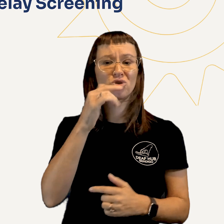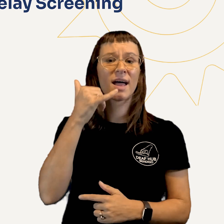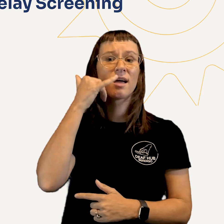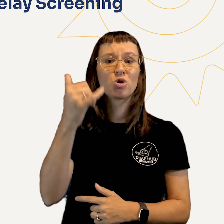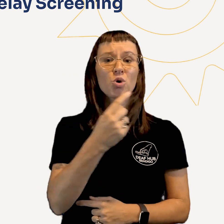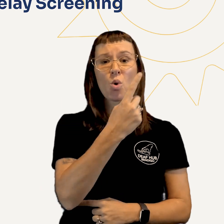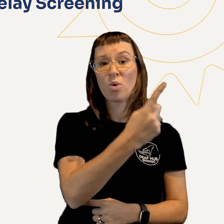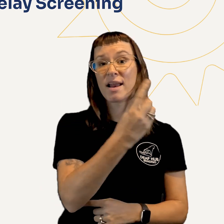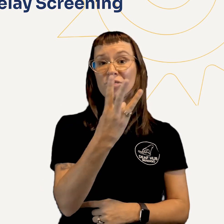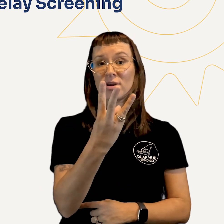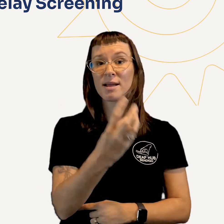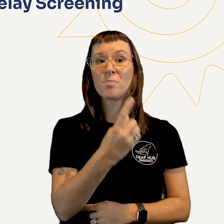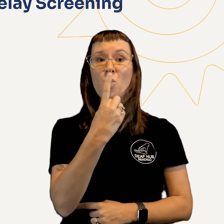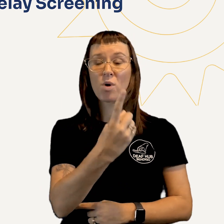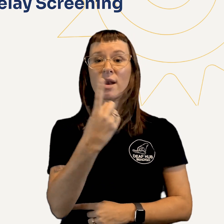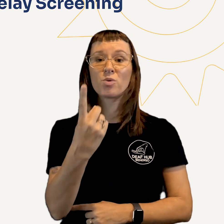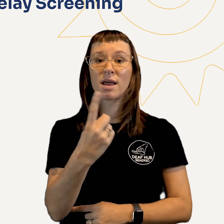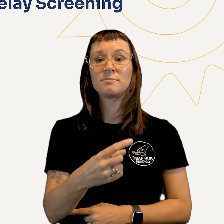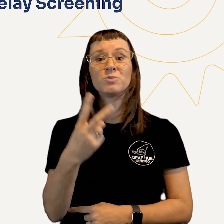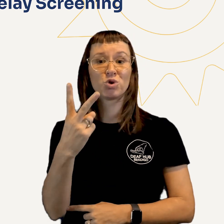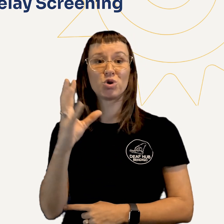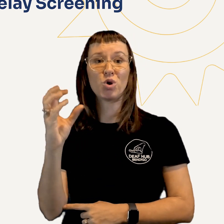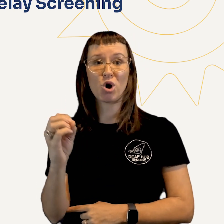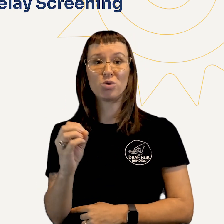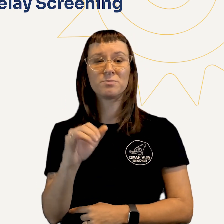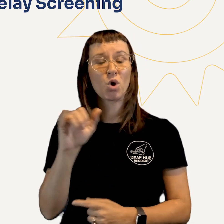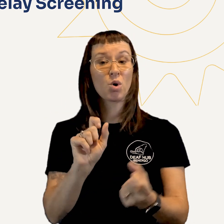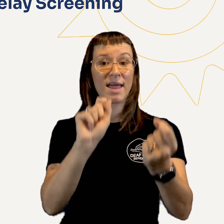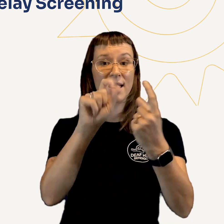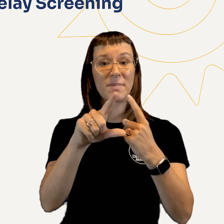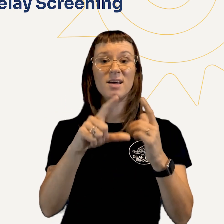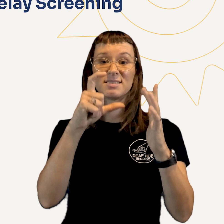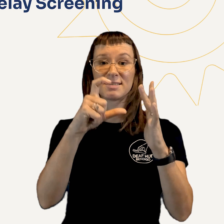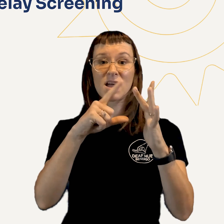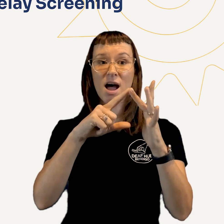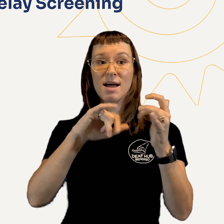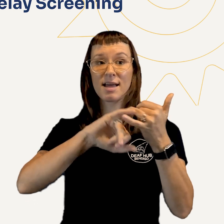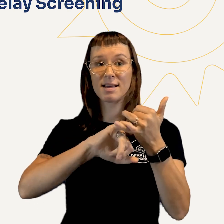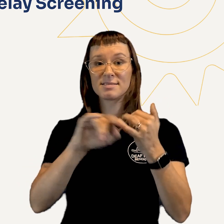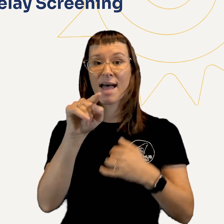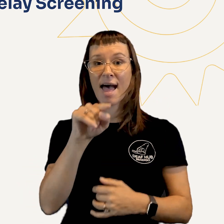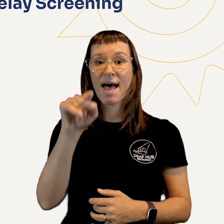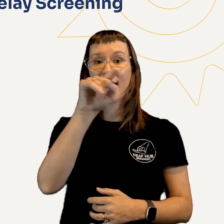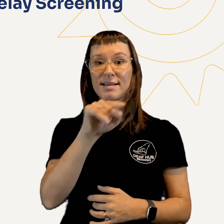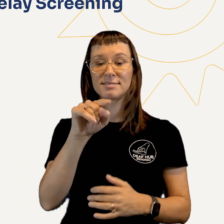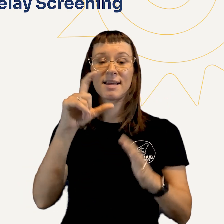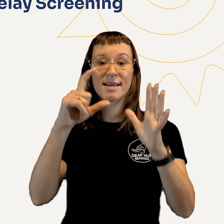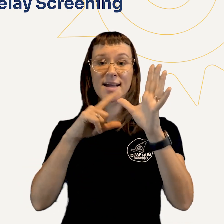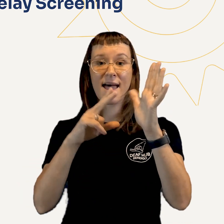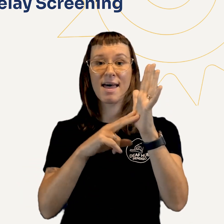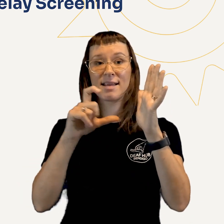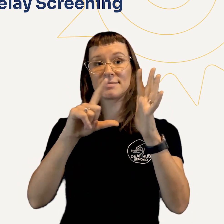You can call 13 11 20 or email cis@cancervic.org.au to talk with someone from